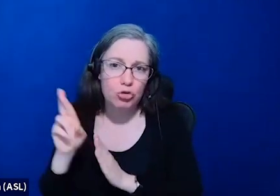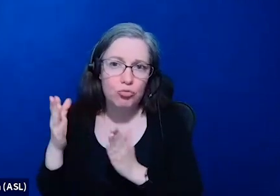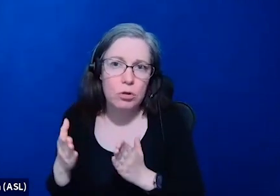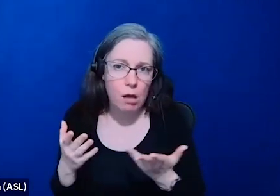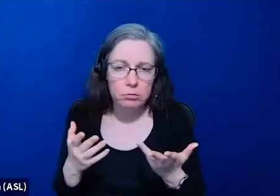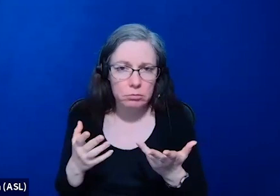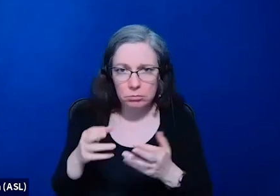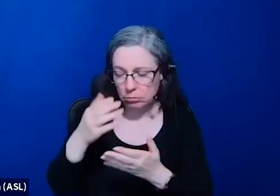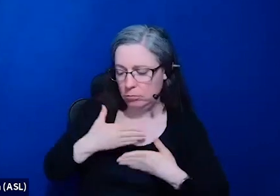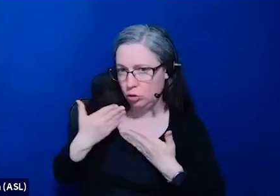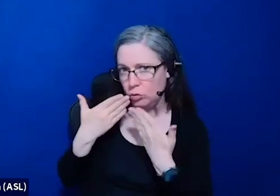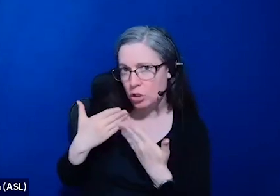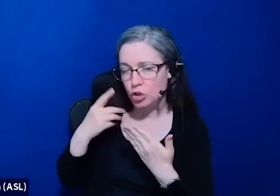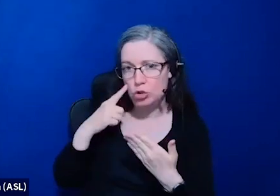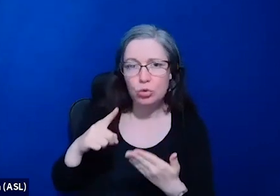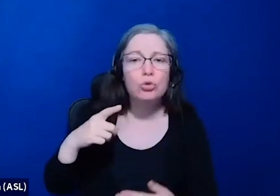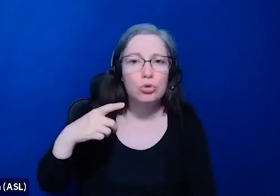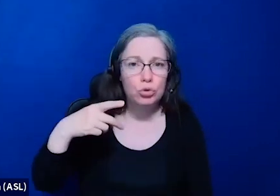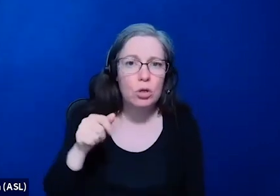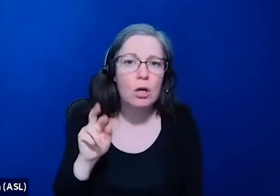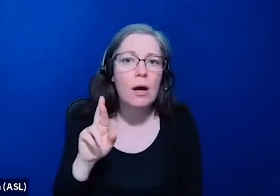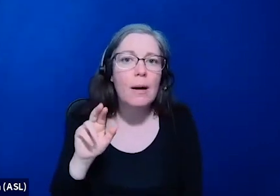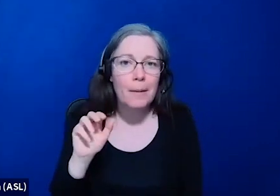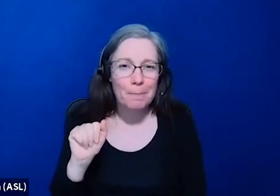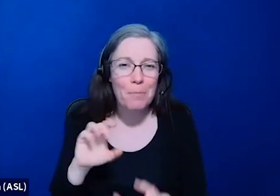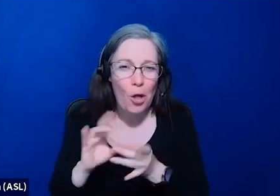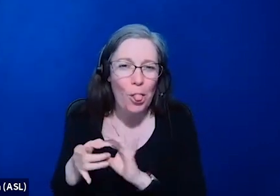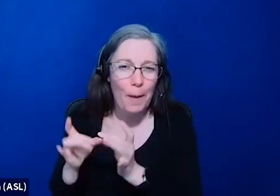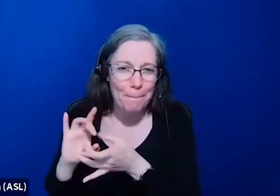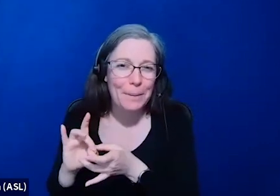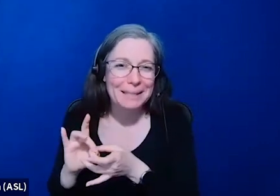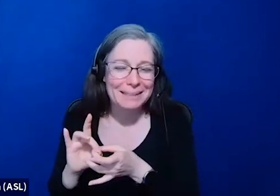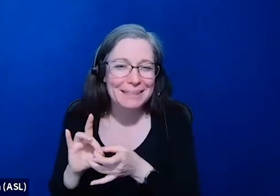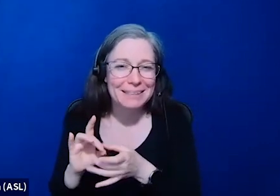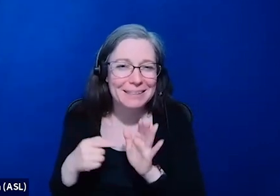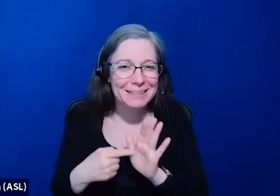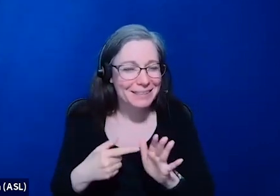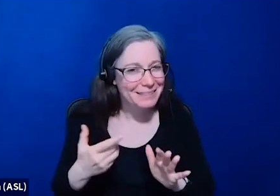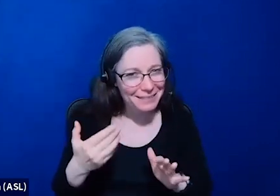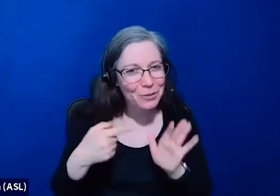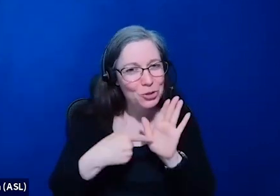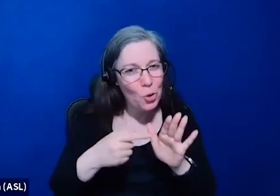The first Paralympics that were shown on TV were in the mid-'90s. It was the Atlanta games in 1996.